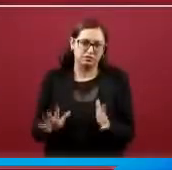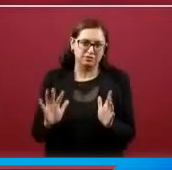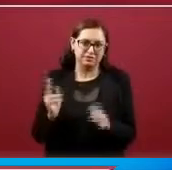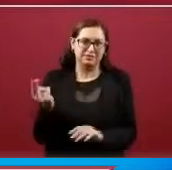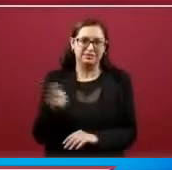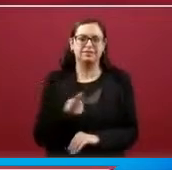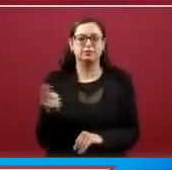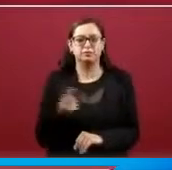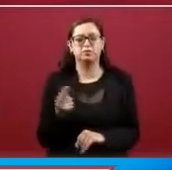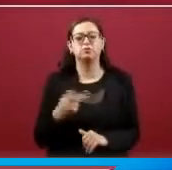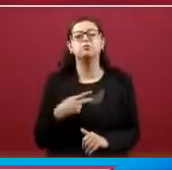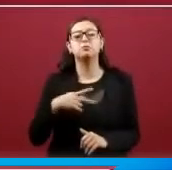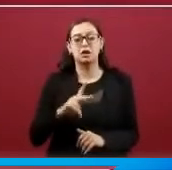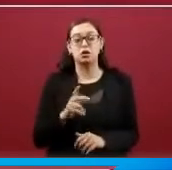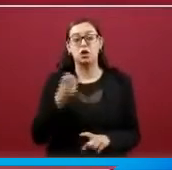5. Self-sufficiency in gasoline